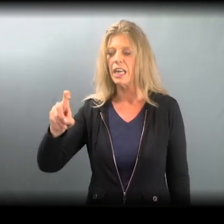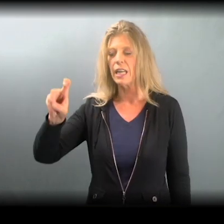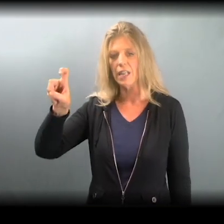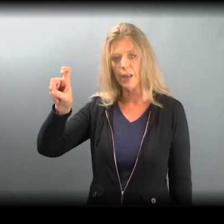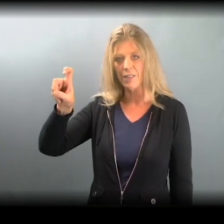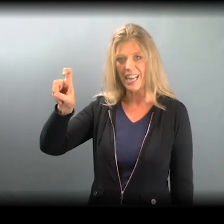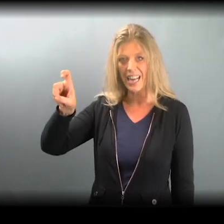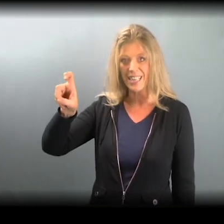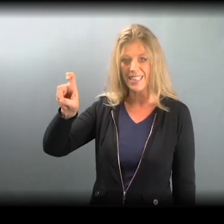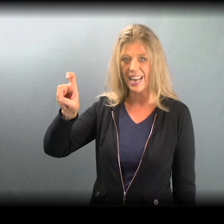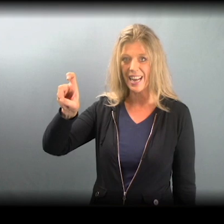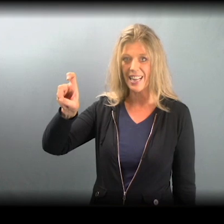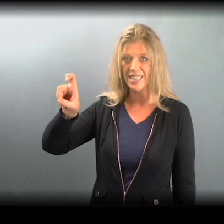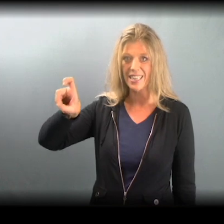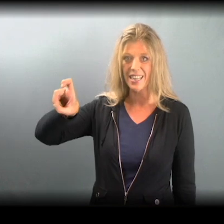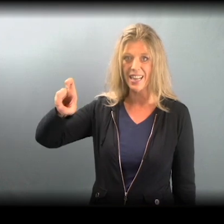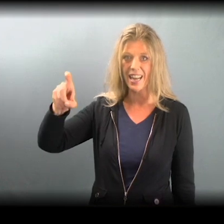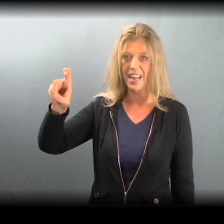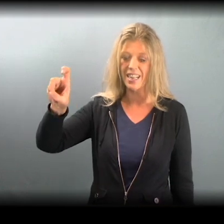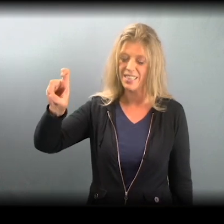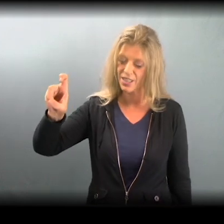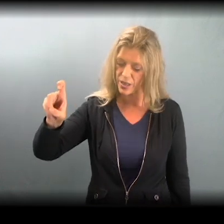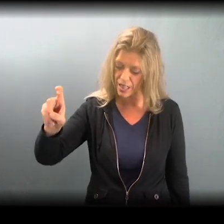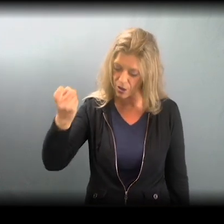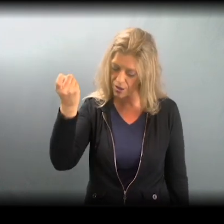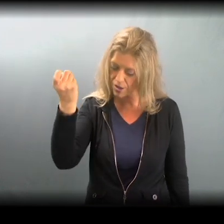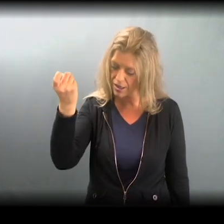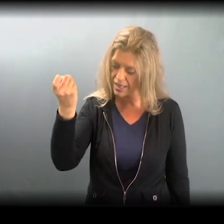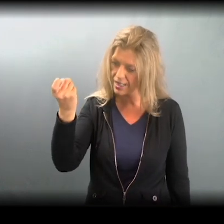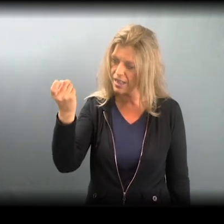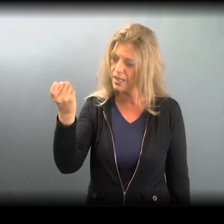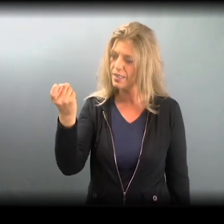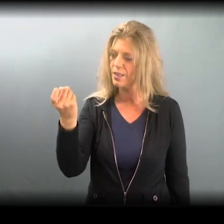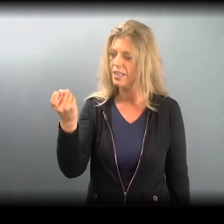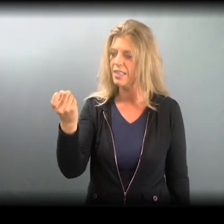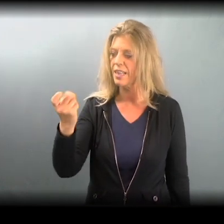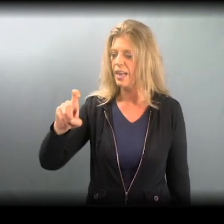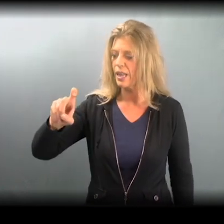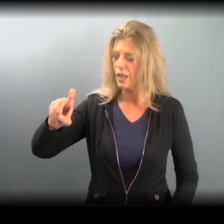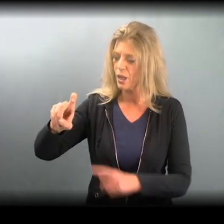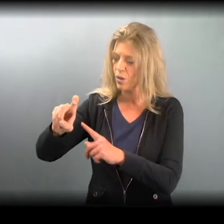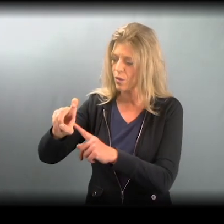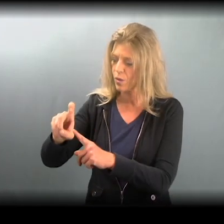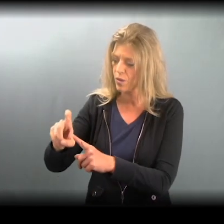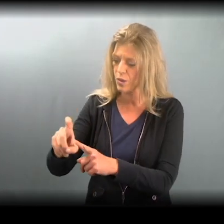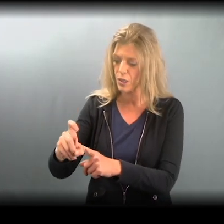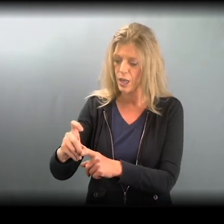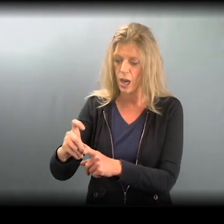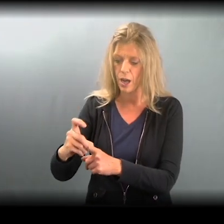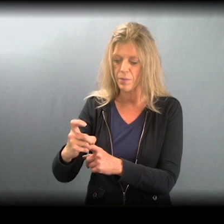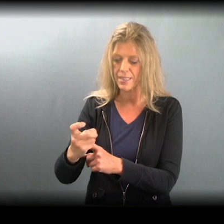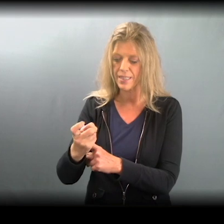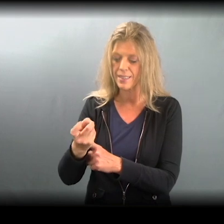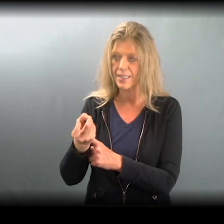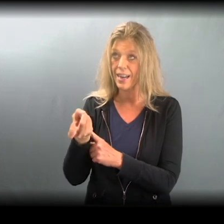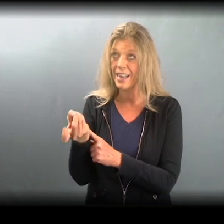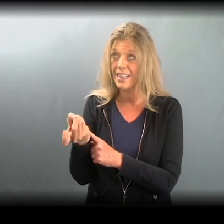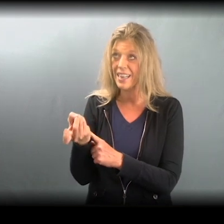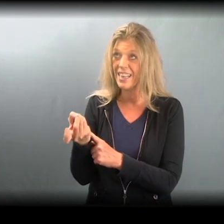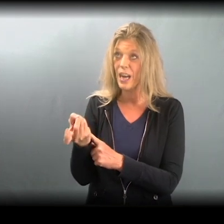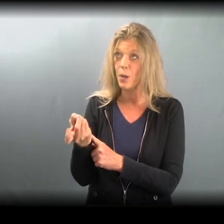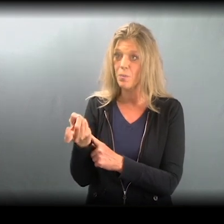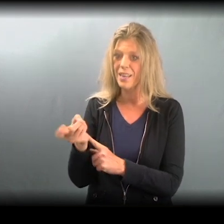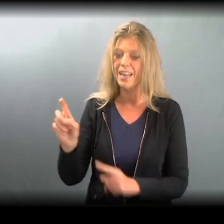You have an X-hand, and you're going to curl it so that it goes to the opposite side and up.